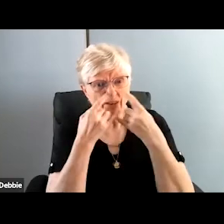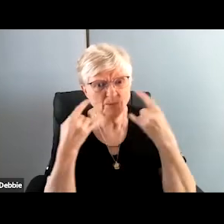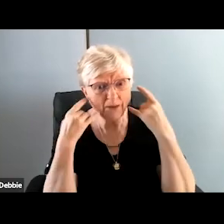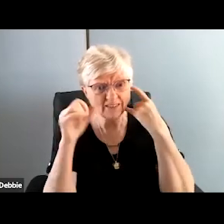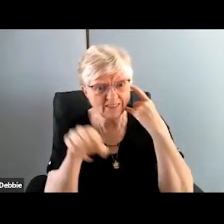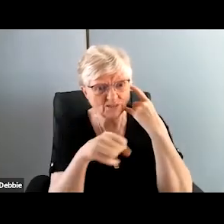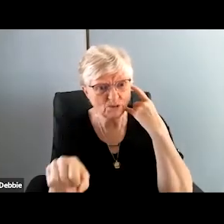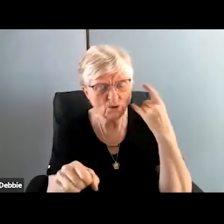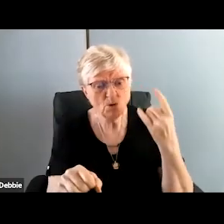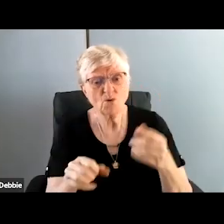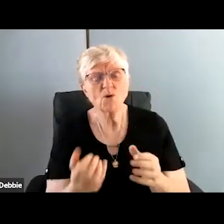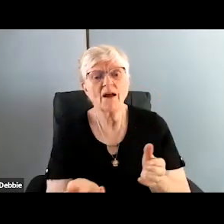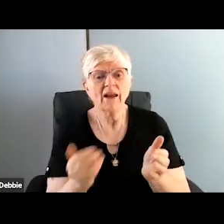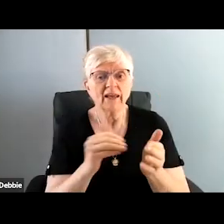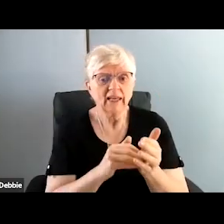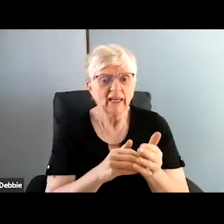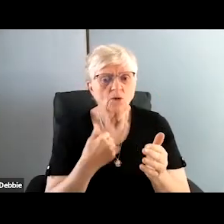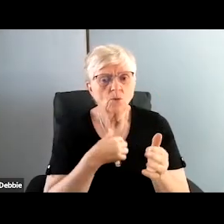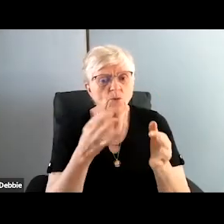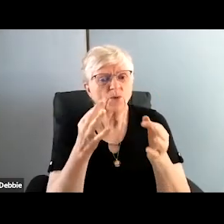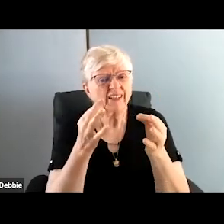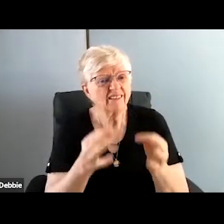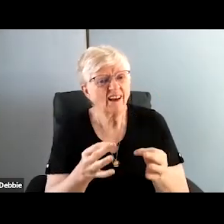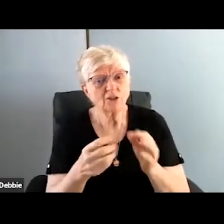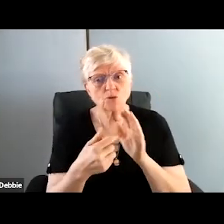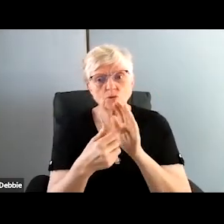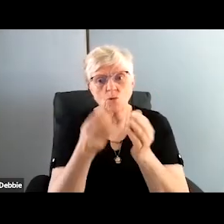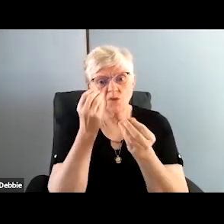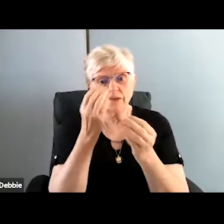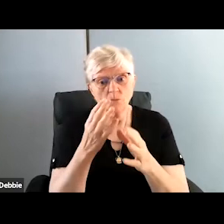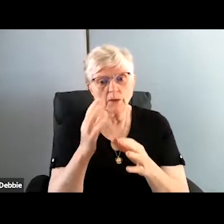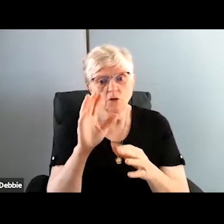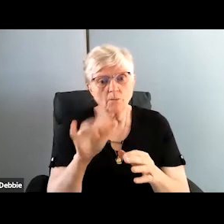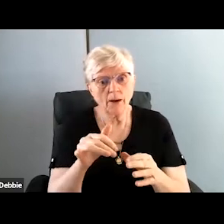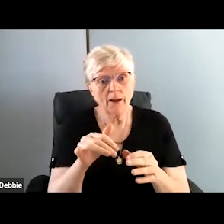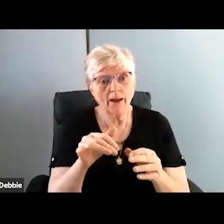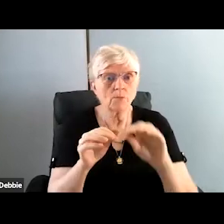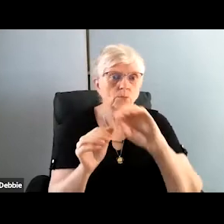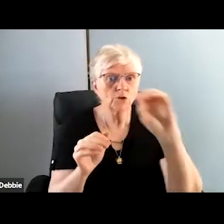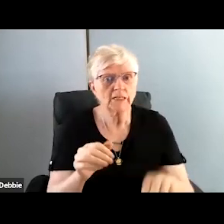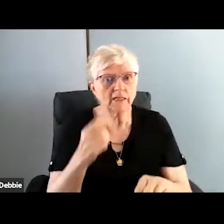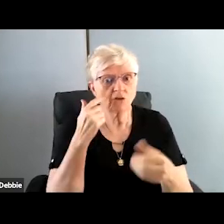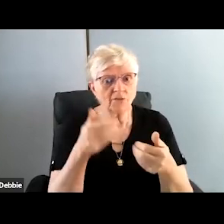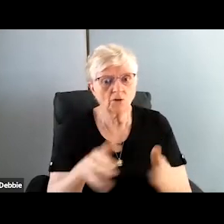FACE MASKS. AND AGAIN, WE DECIDED TO DISPLAY THE AND AGAIN, WE DECIDED TO DISPLAY THE INFORMATION BY DEGREE INFORMATION BY DEGREE OF HEARING LOSS